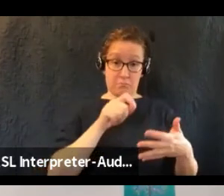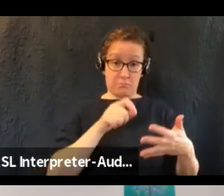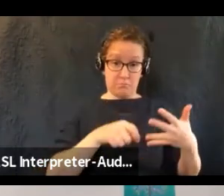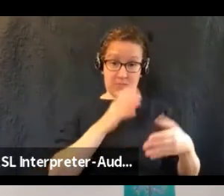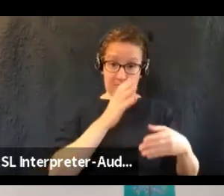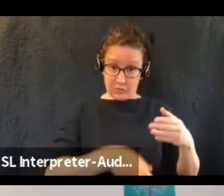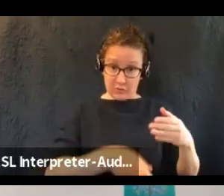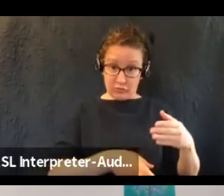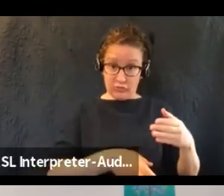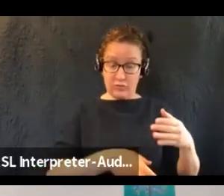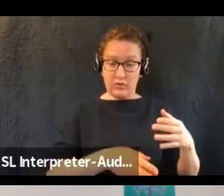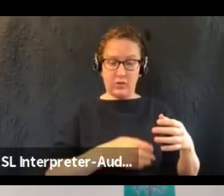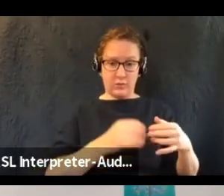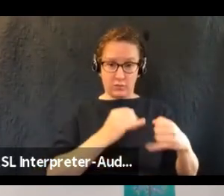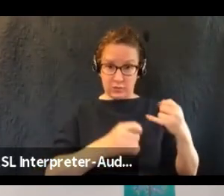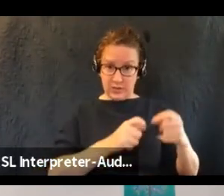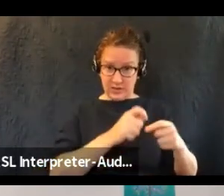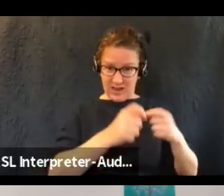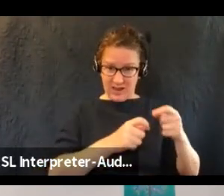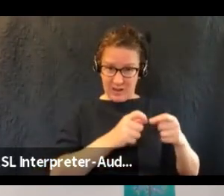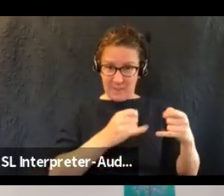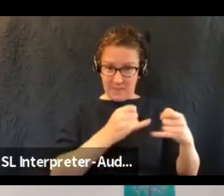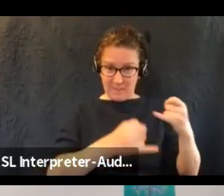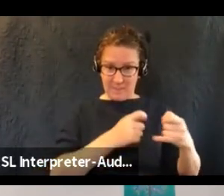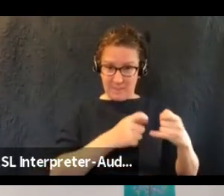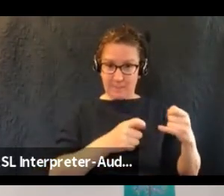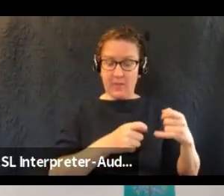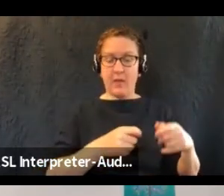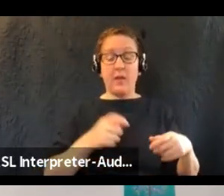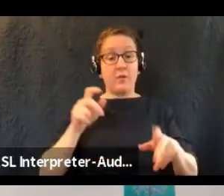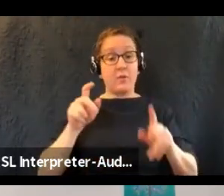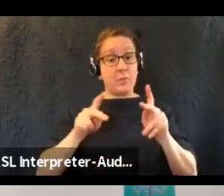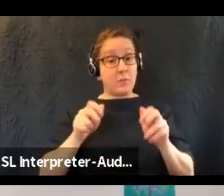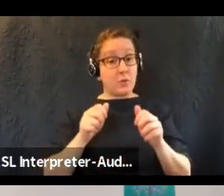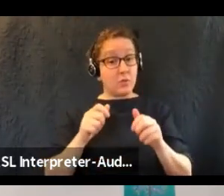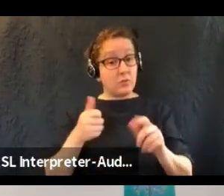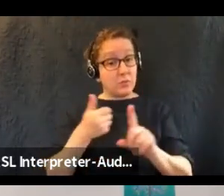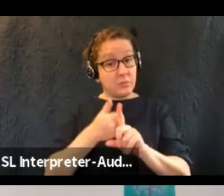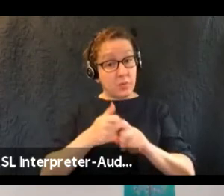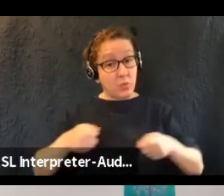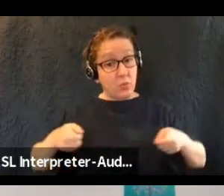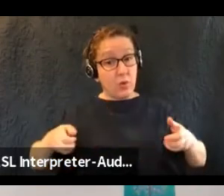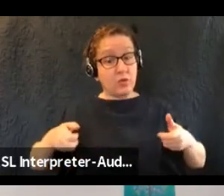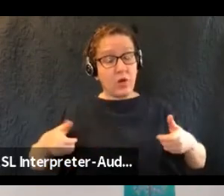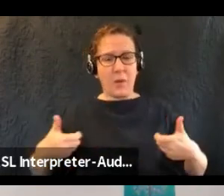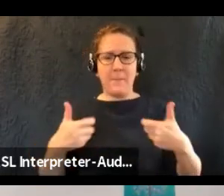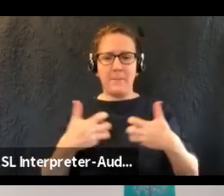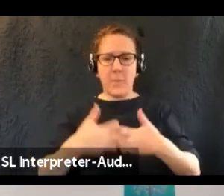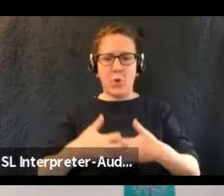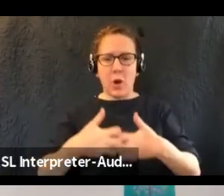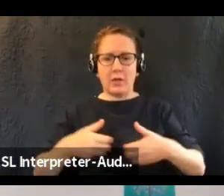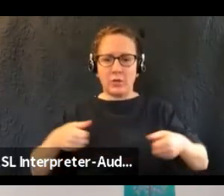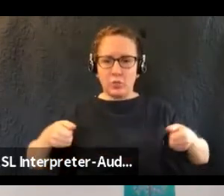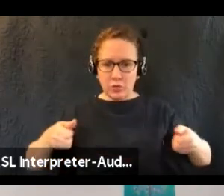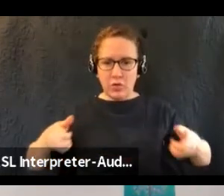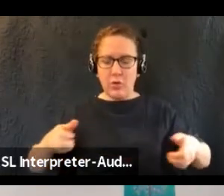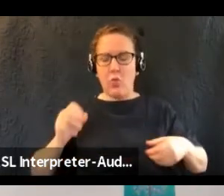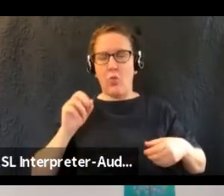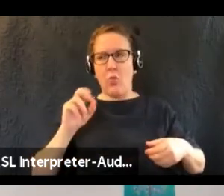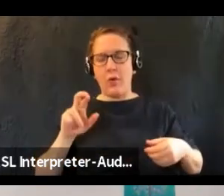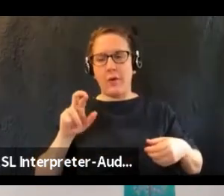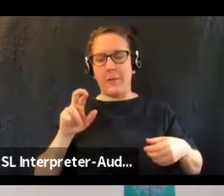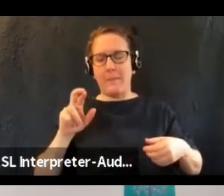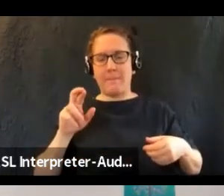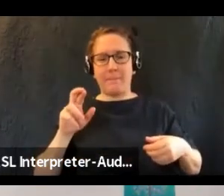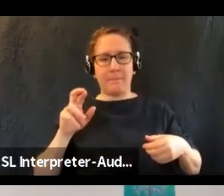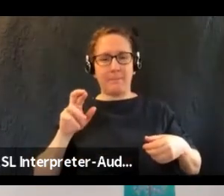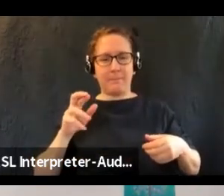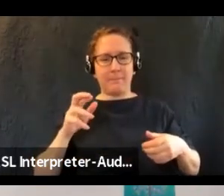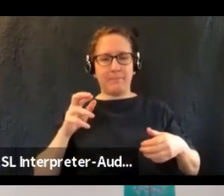sure that for people who are wheelchair users, motorized wheelchair, or manual chairs, you